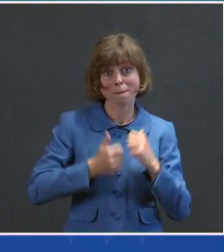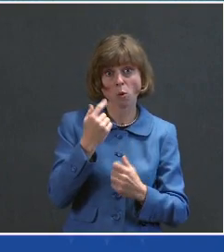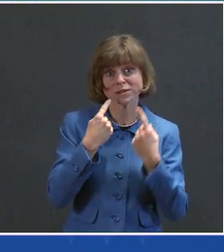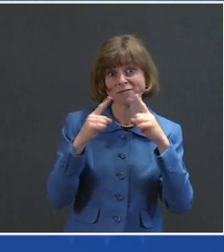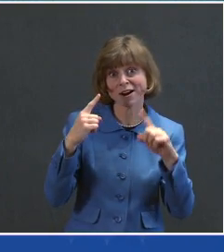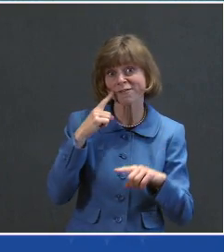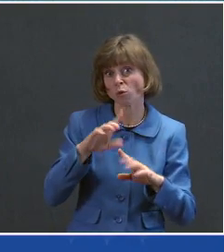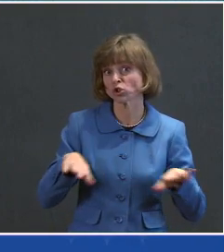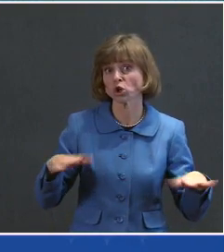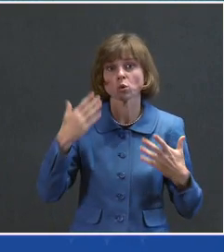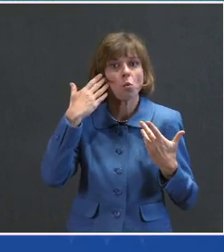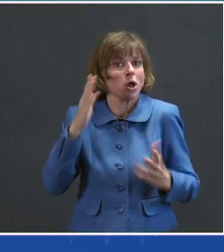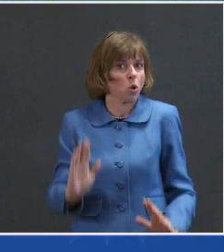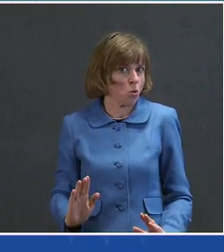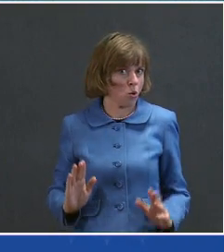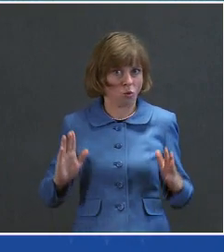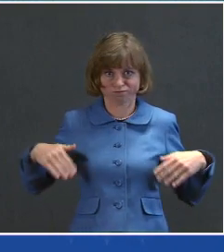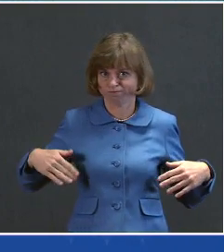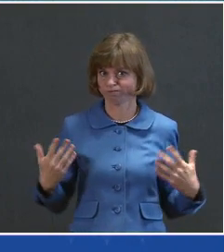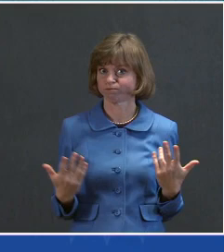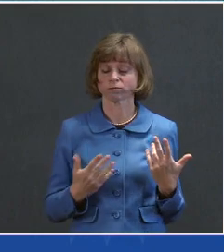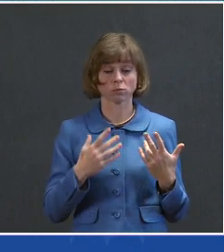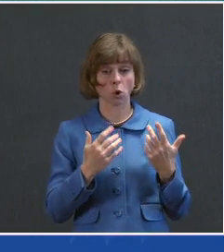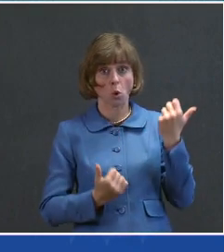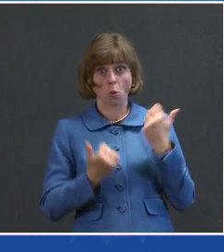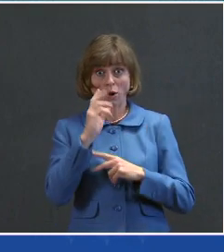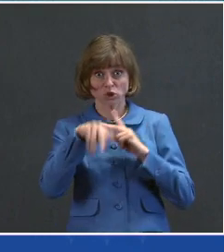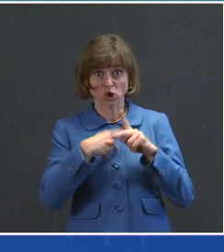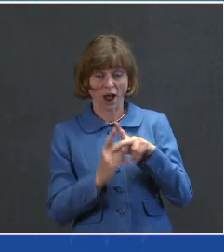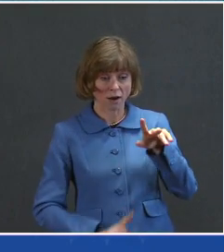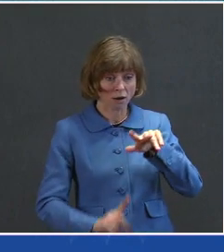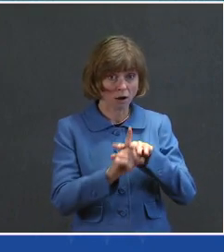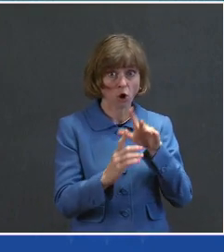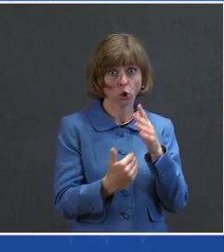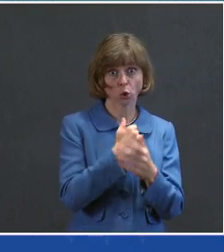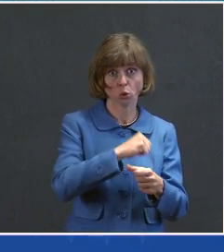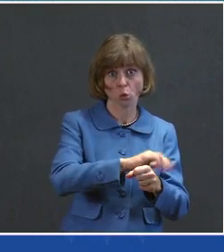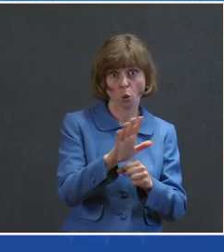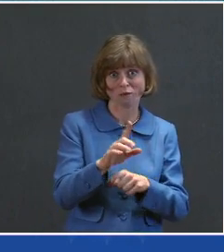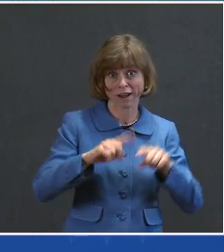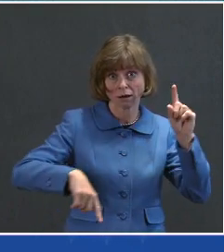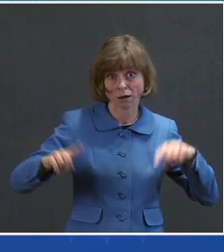We don't know the impact of variants still under consideration and being looked at by our health and medical experts.